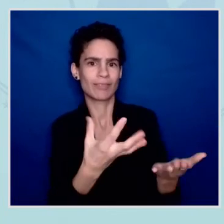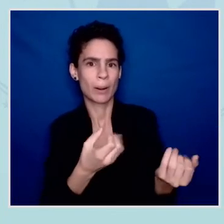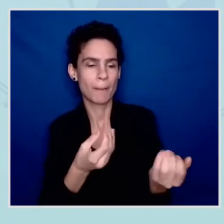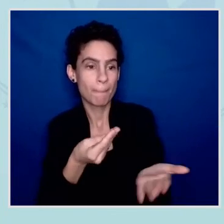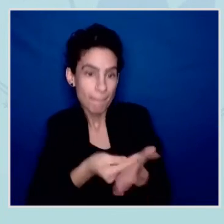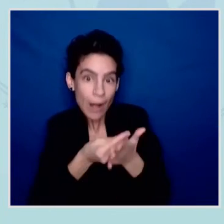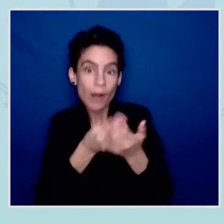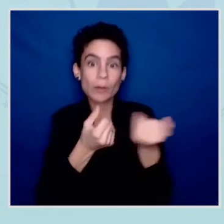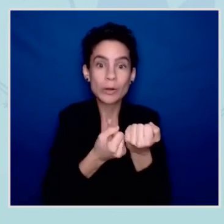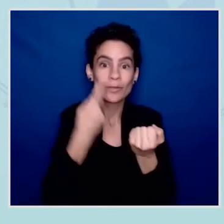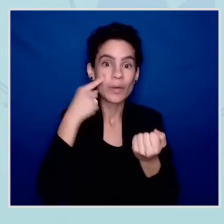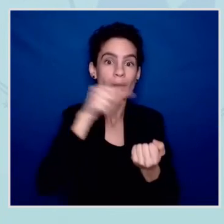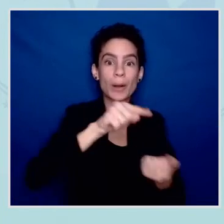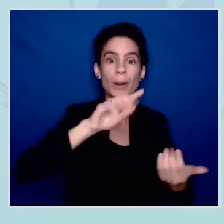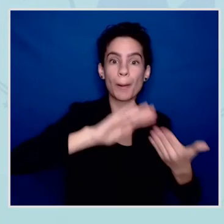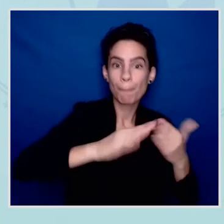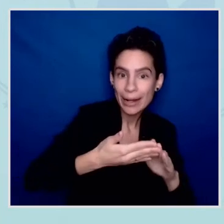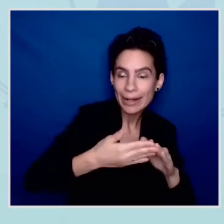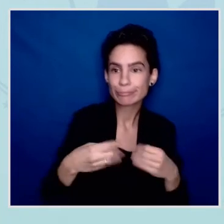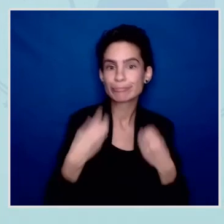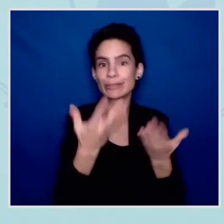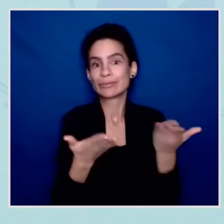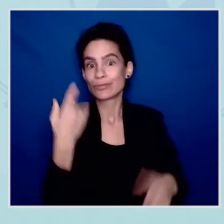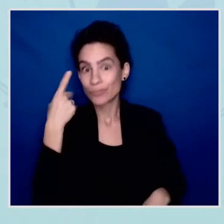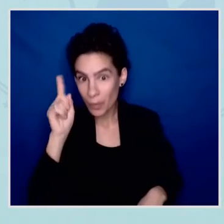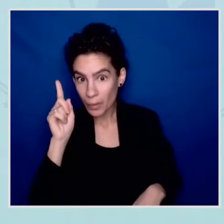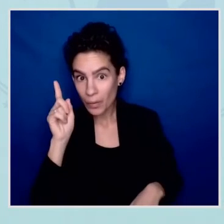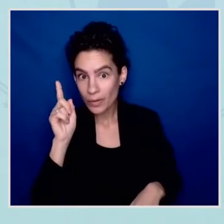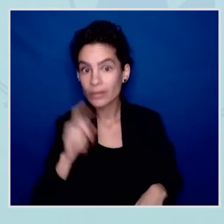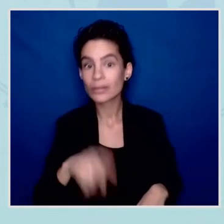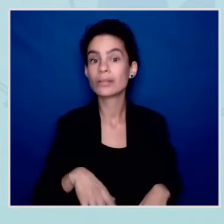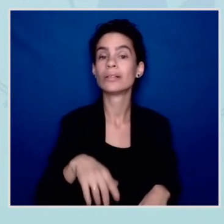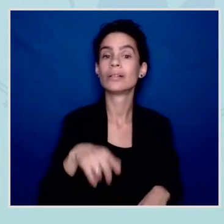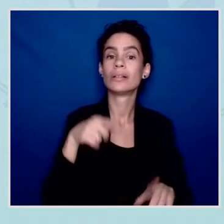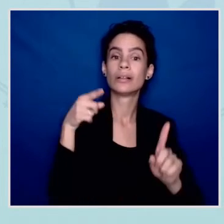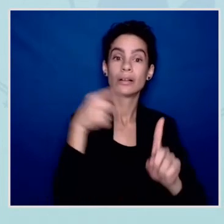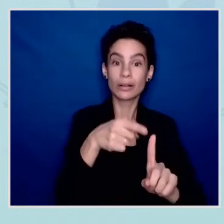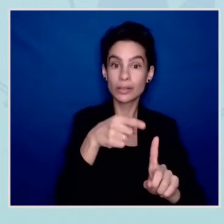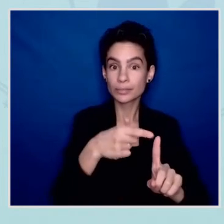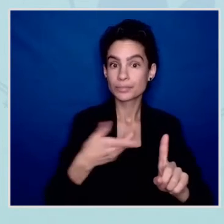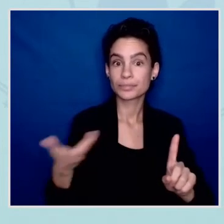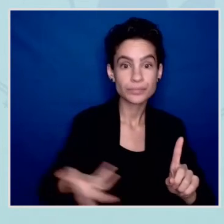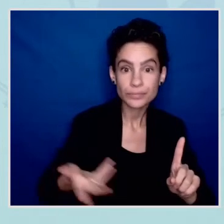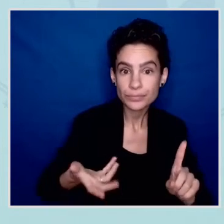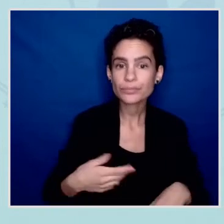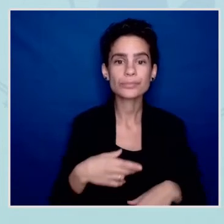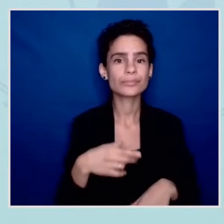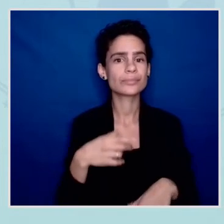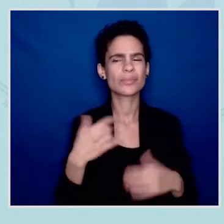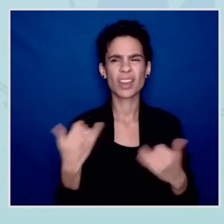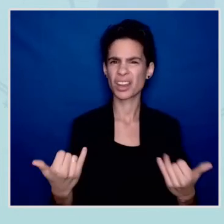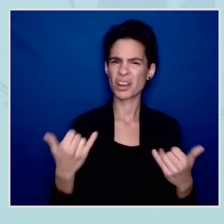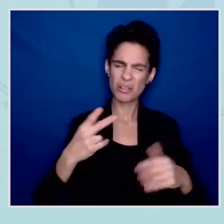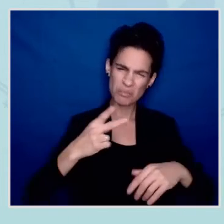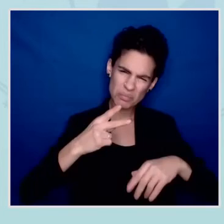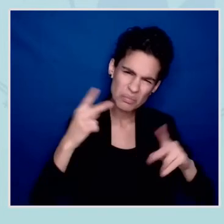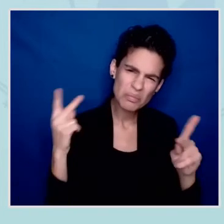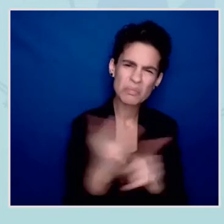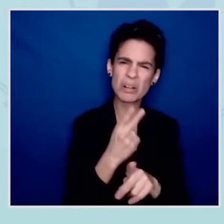CLEAR TO THE BANKS, SO THAT YOU CAN QUICKLY AND EQUITABLY DELIVER RELIEF TO THE COMMUNITY